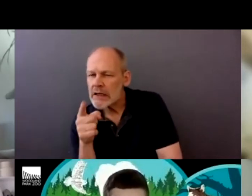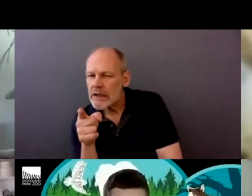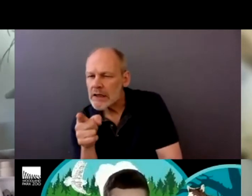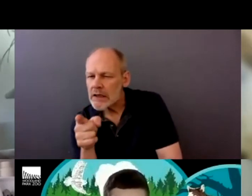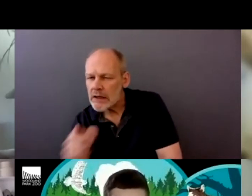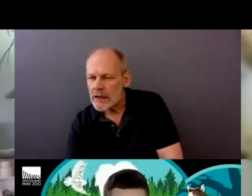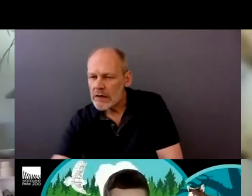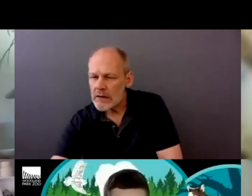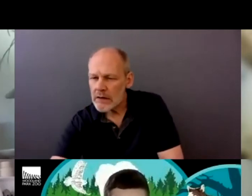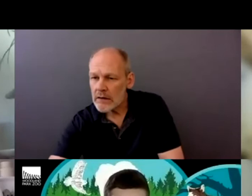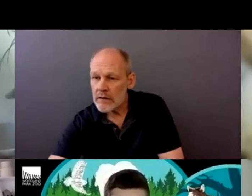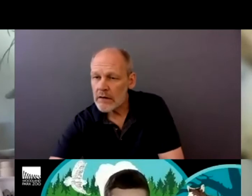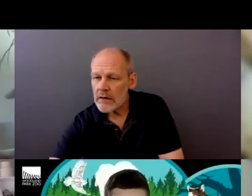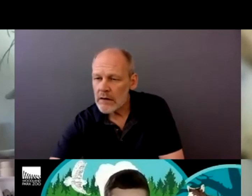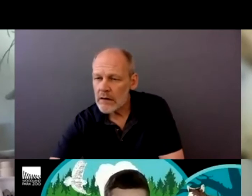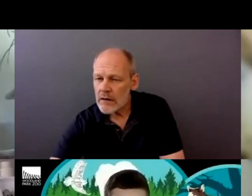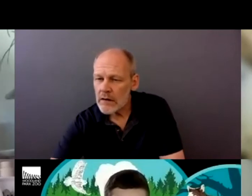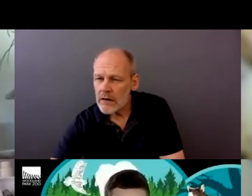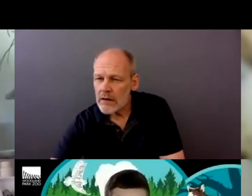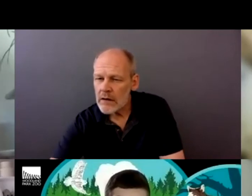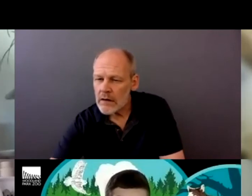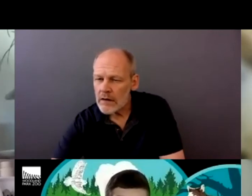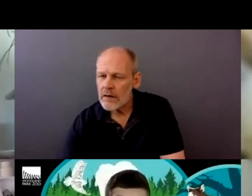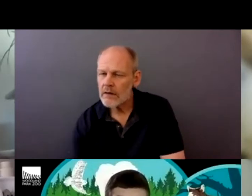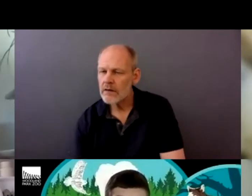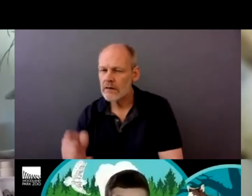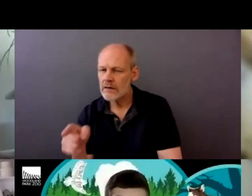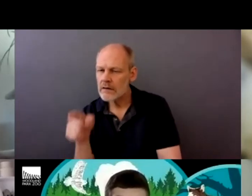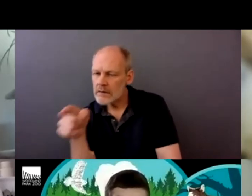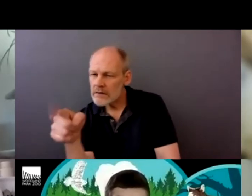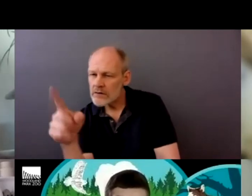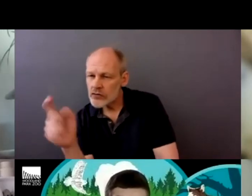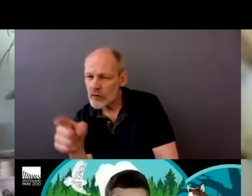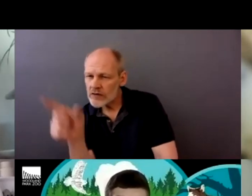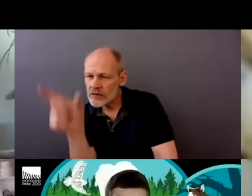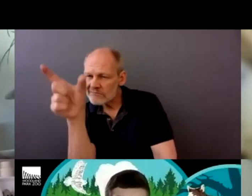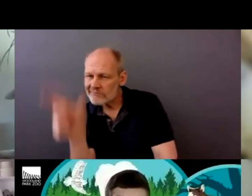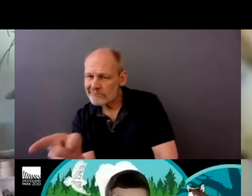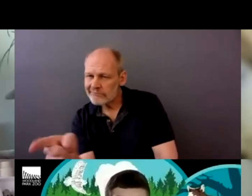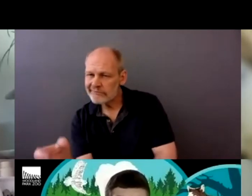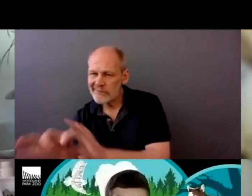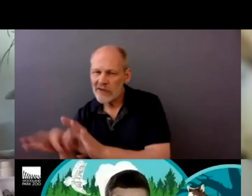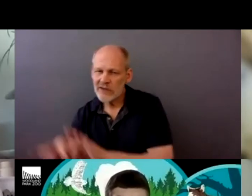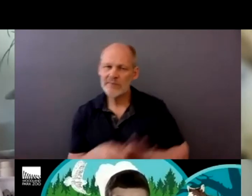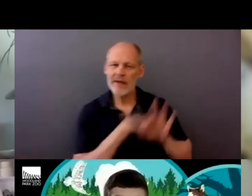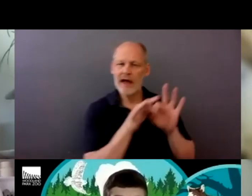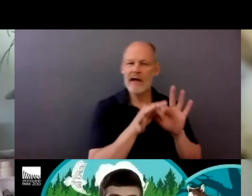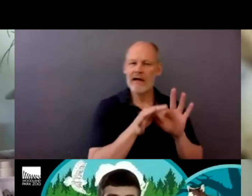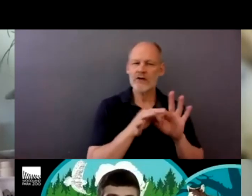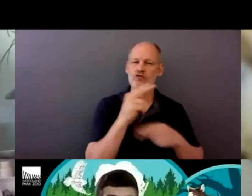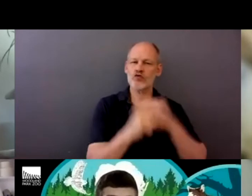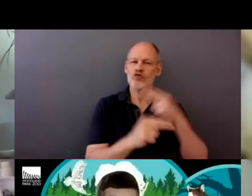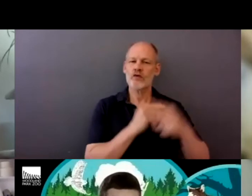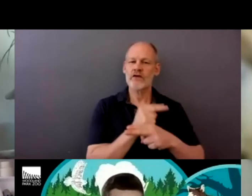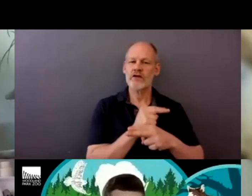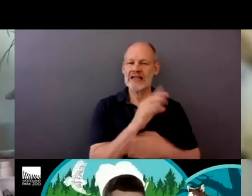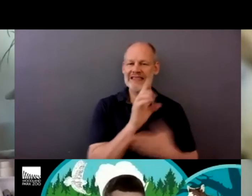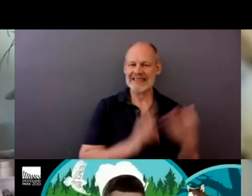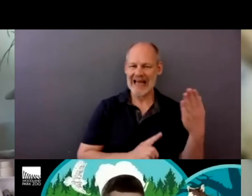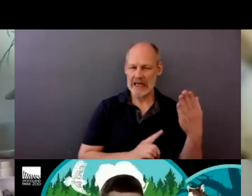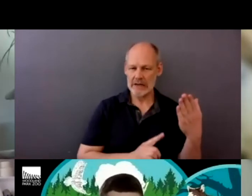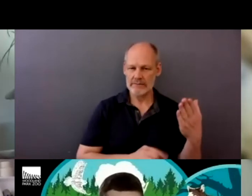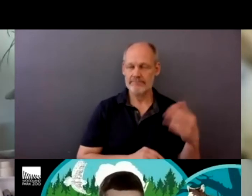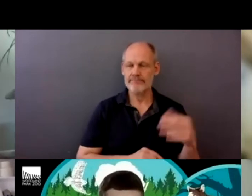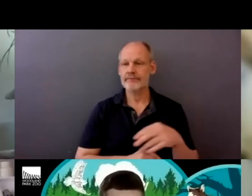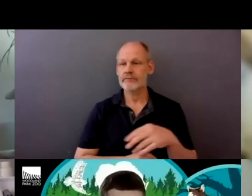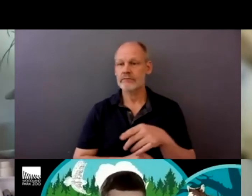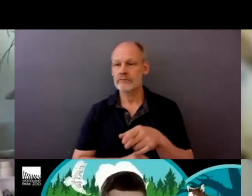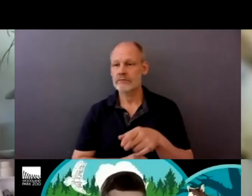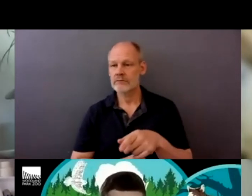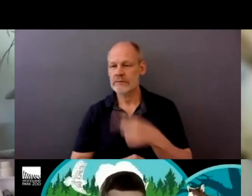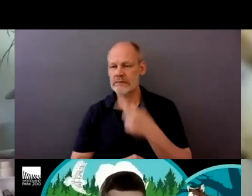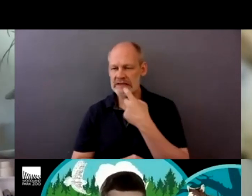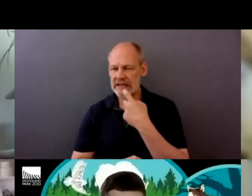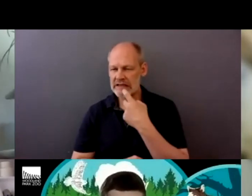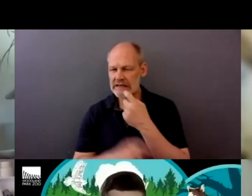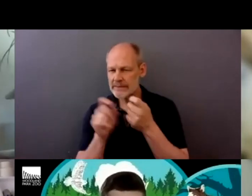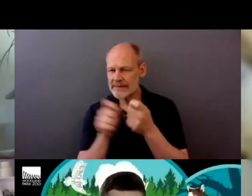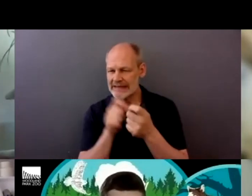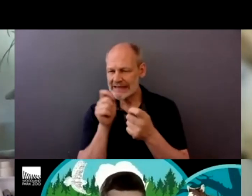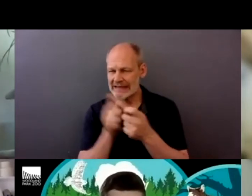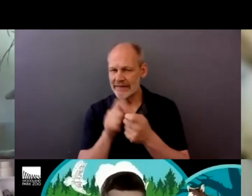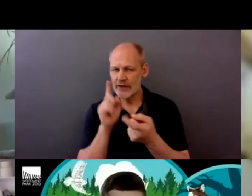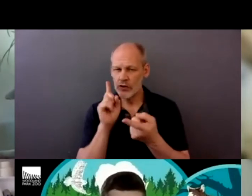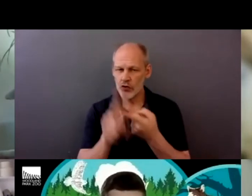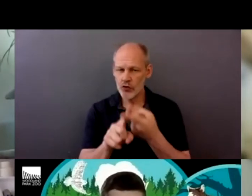question of the universal design is this one is directed specifically for Sonia. I am impressed